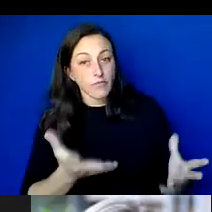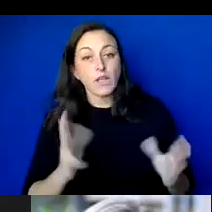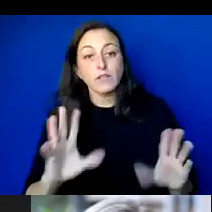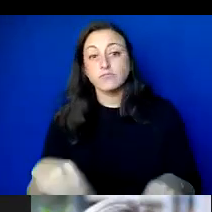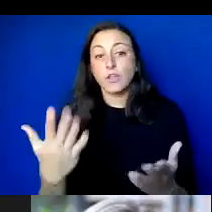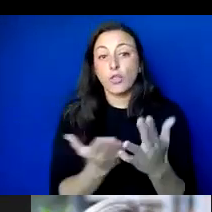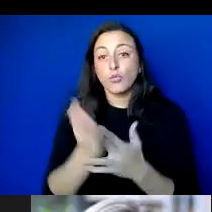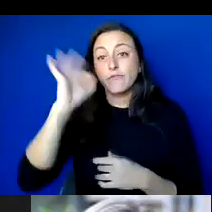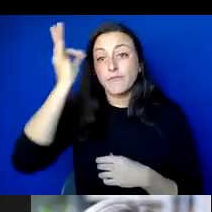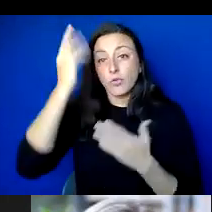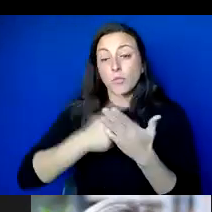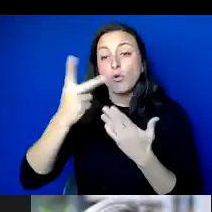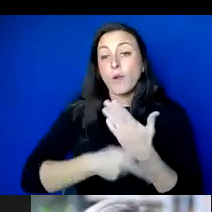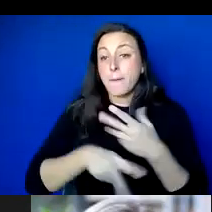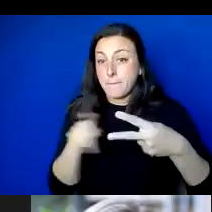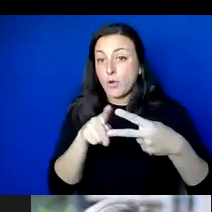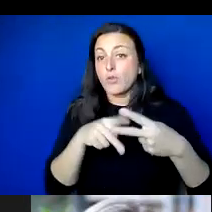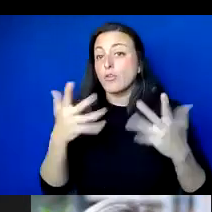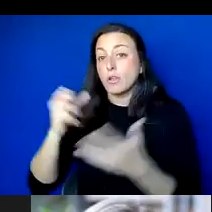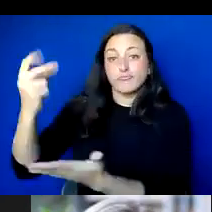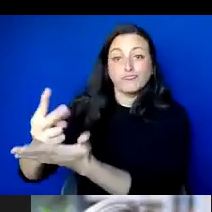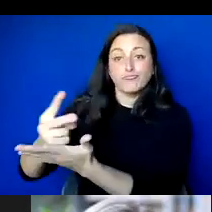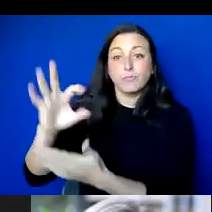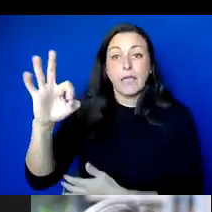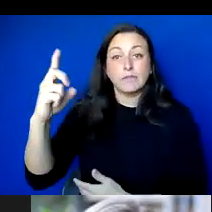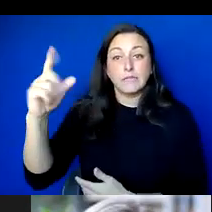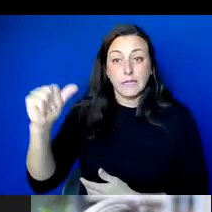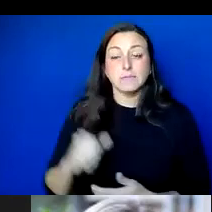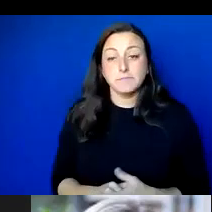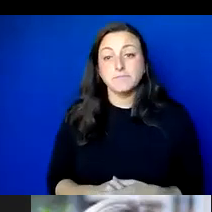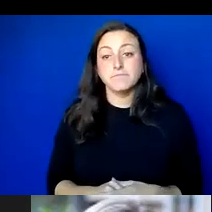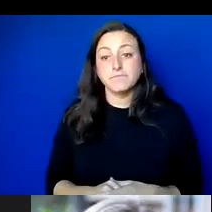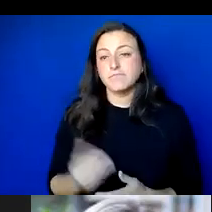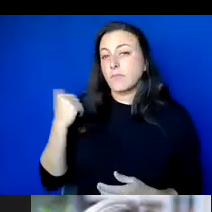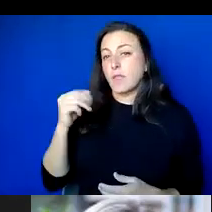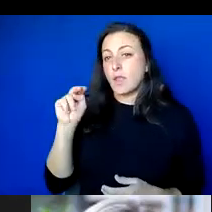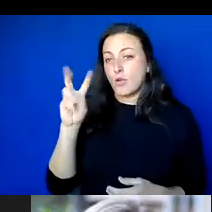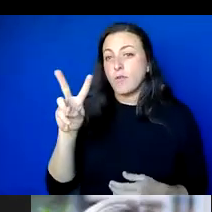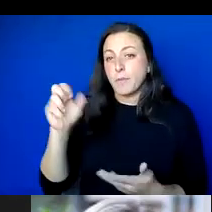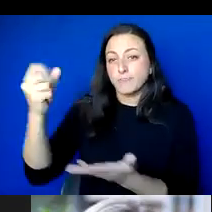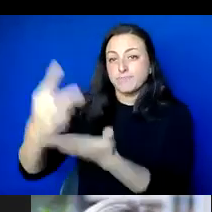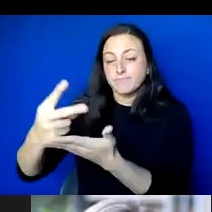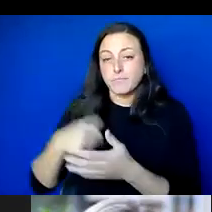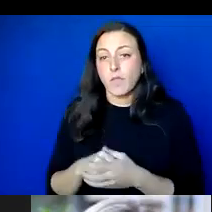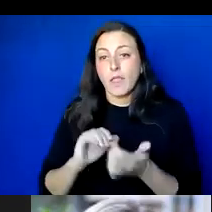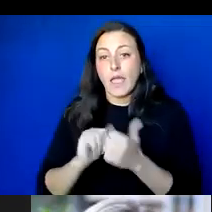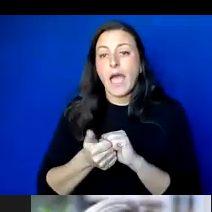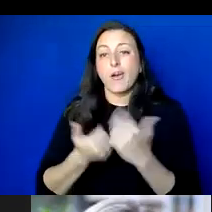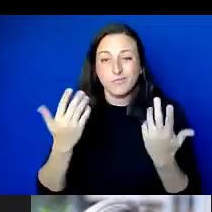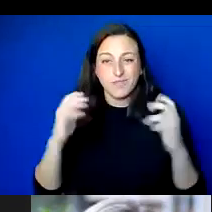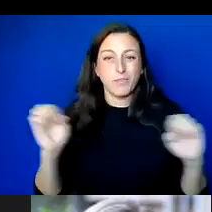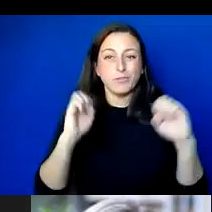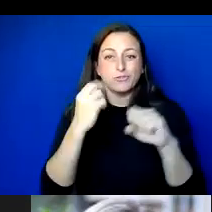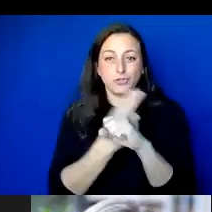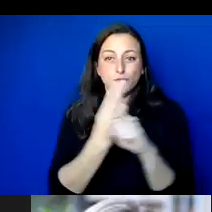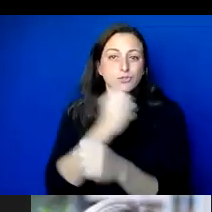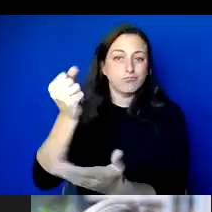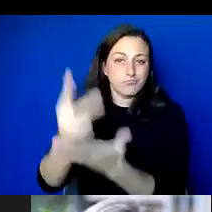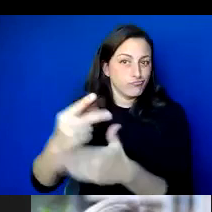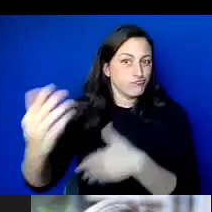were approved by the FDA in November through emergency use authorization. Next slide please.